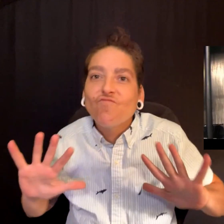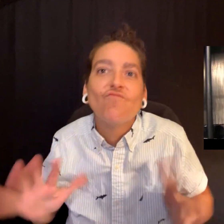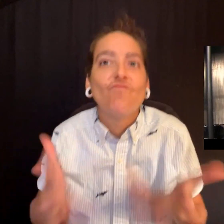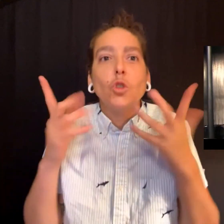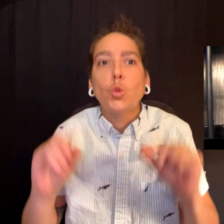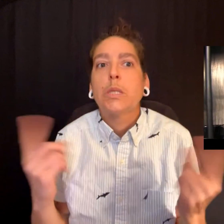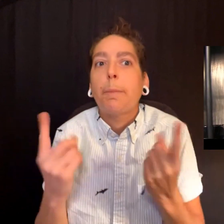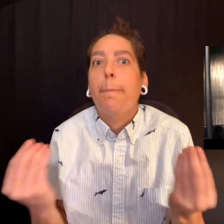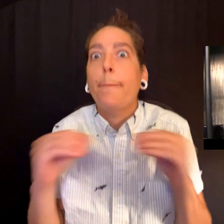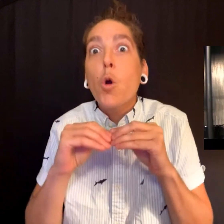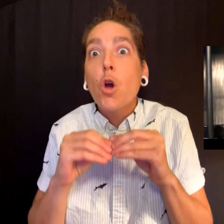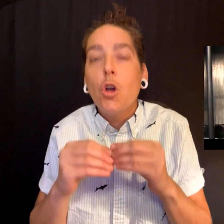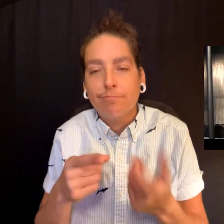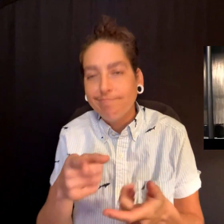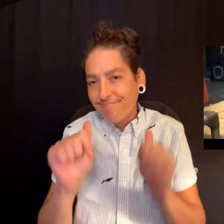And if you want to go the extra mile.